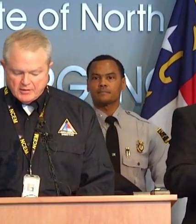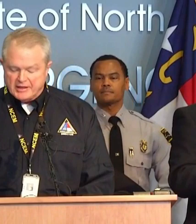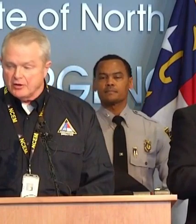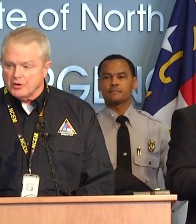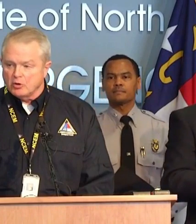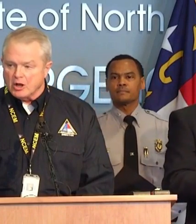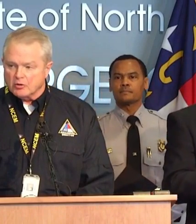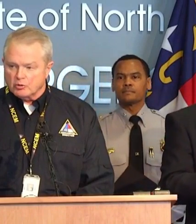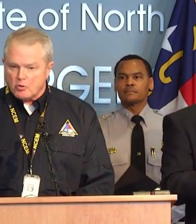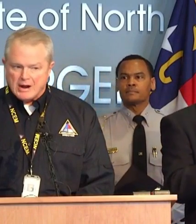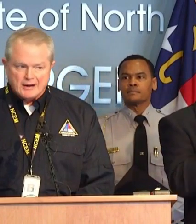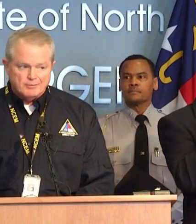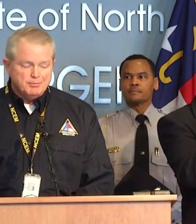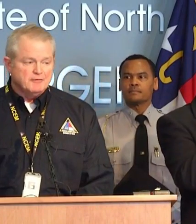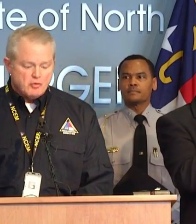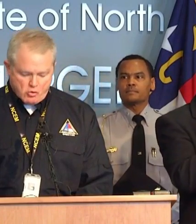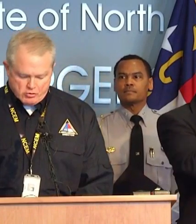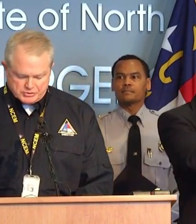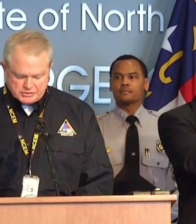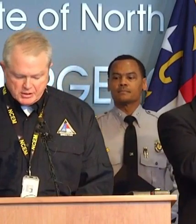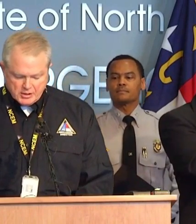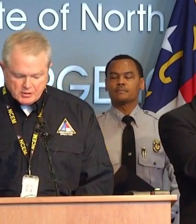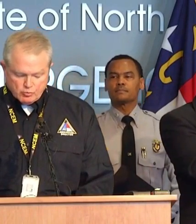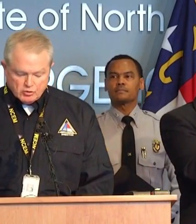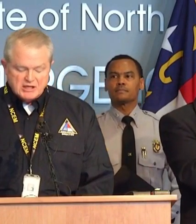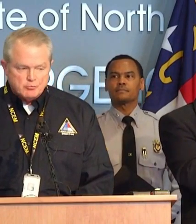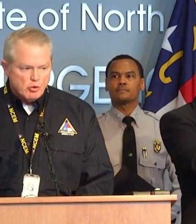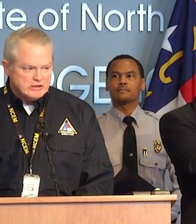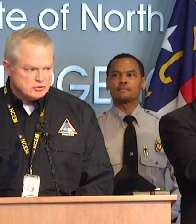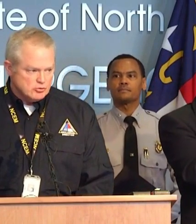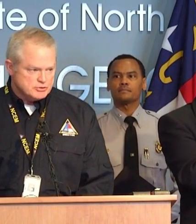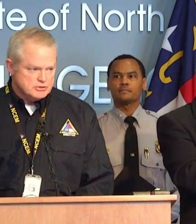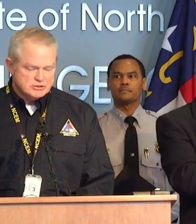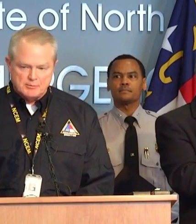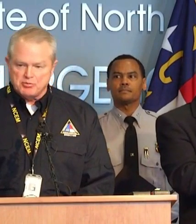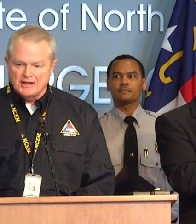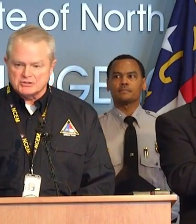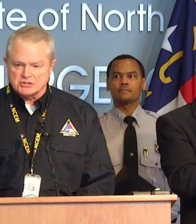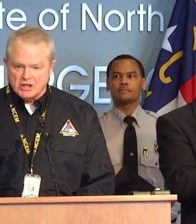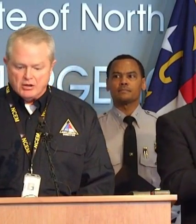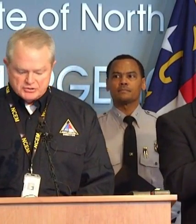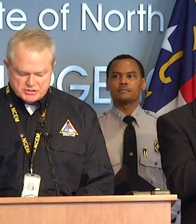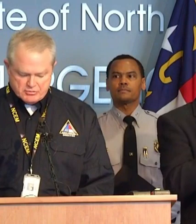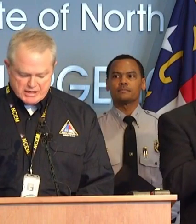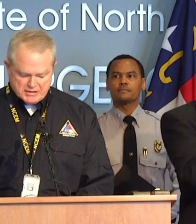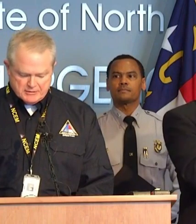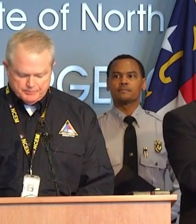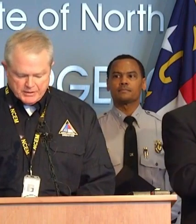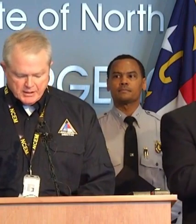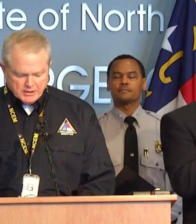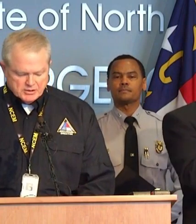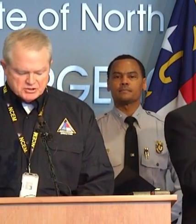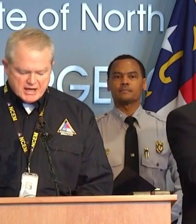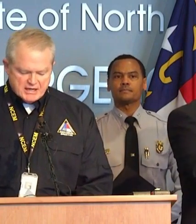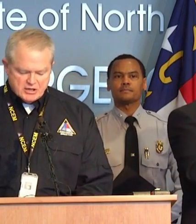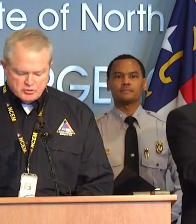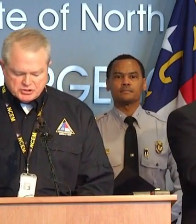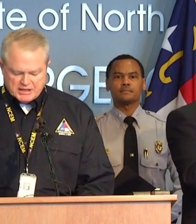DE-MOBILIZATION OF RESPONSE RESOURCES IS BEGINNING IN PARTS OF THE STATE AS OUR COUNTY PARTNERS DETERMINE THEY ARE NO LONGER REQUIRED.